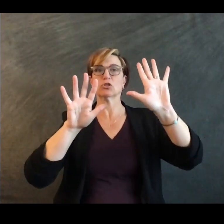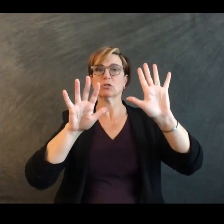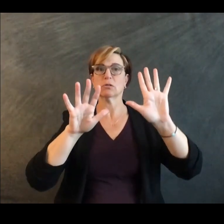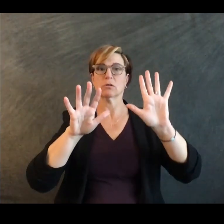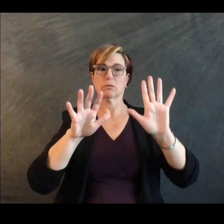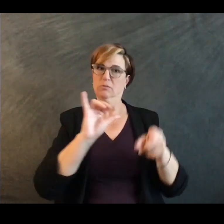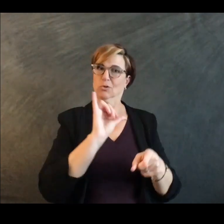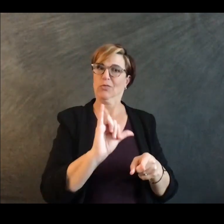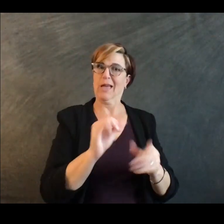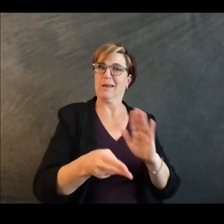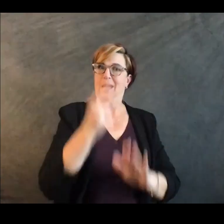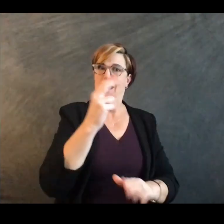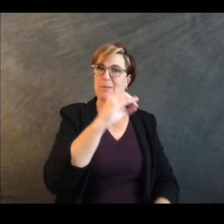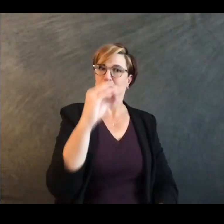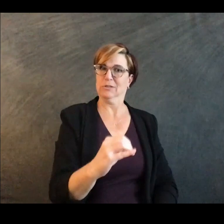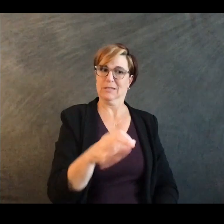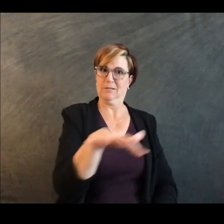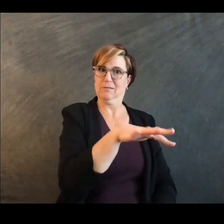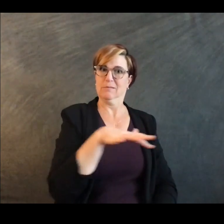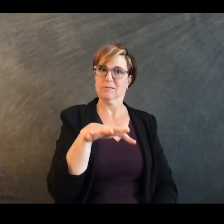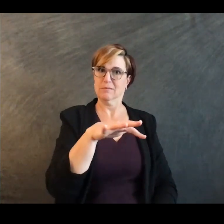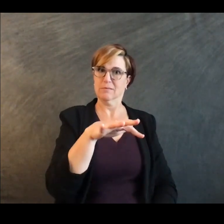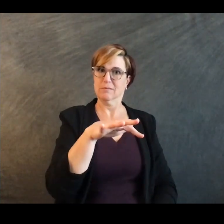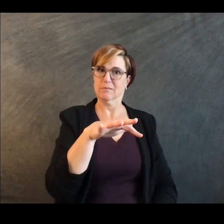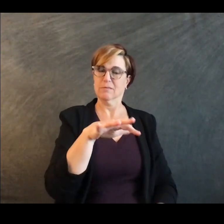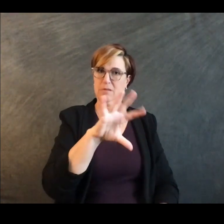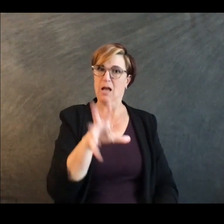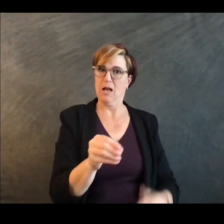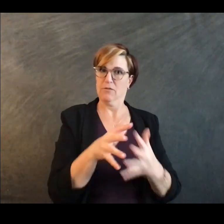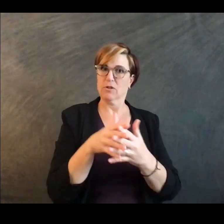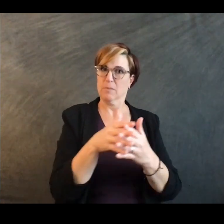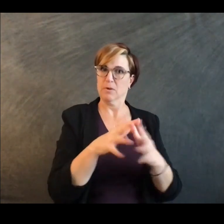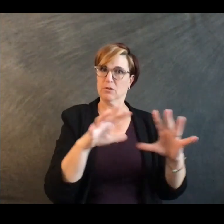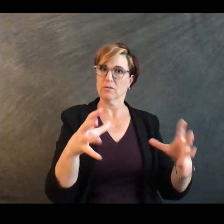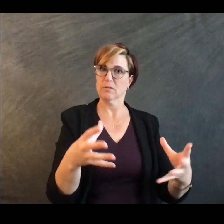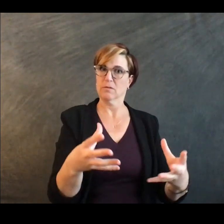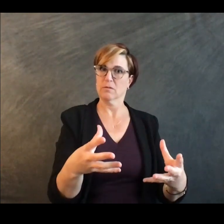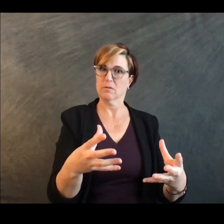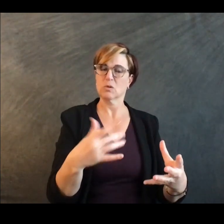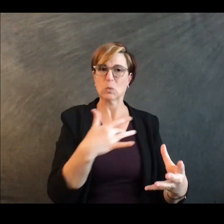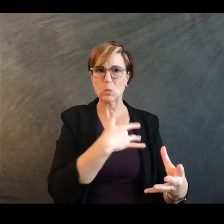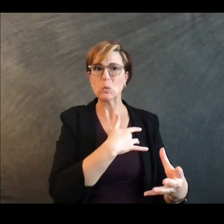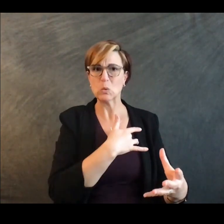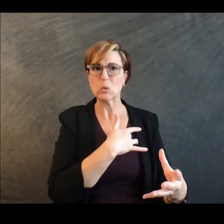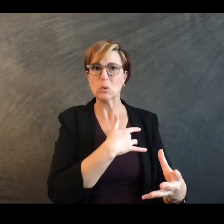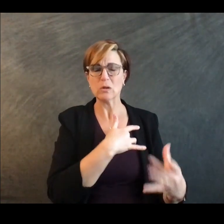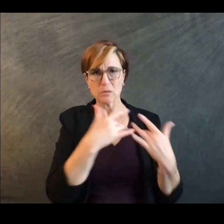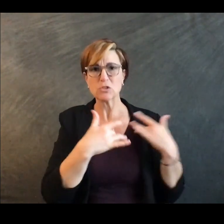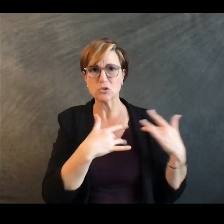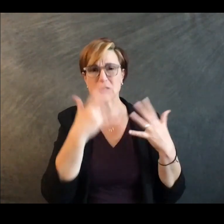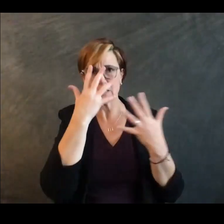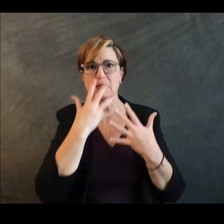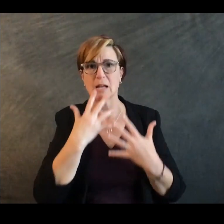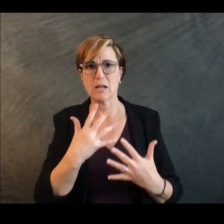african-american population so we're very concerned about that it's very sad it's nothing we can do about it right now except to try and give me the best